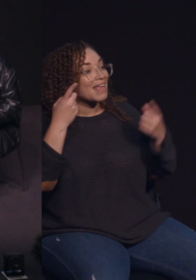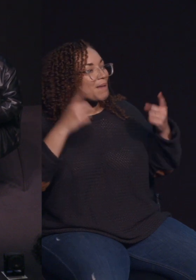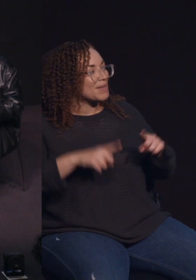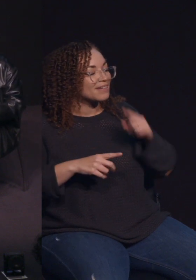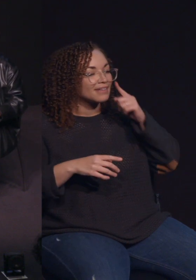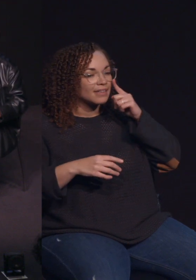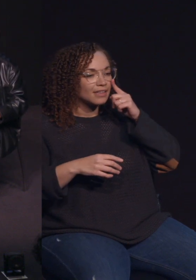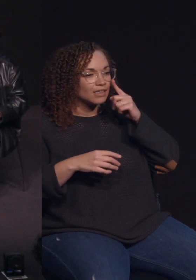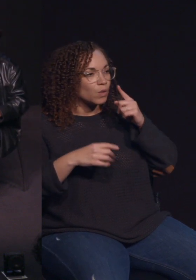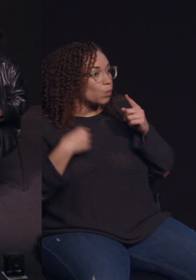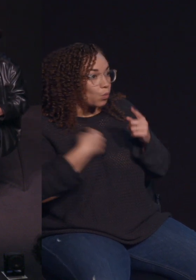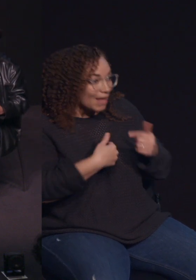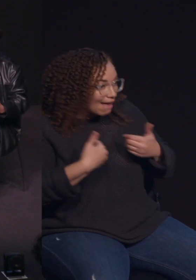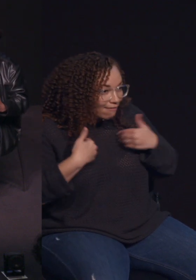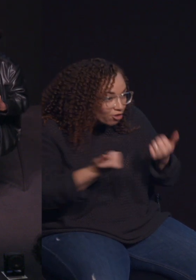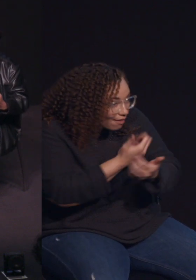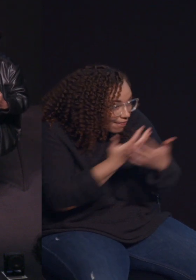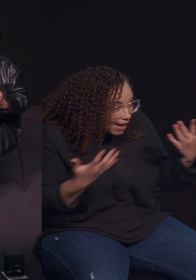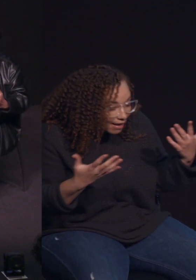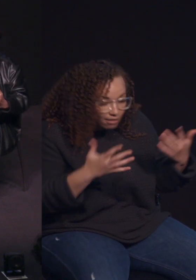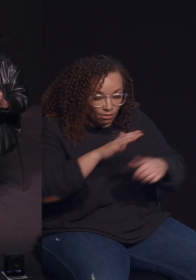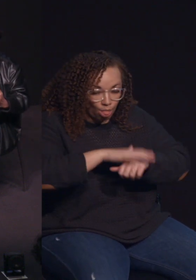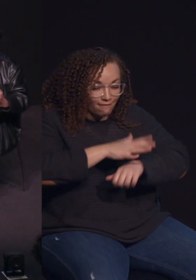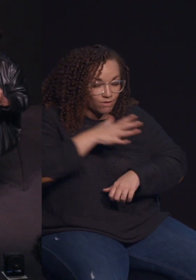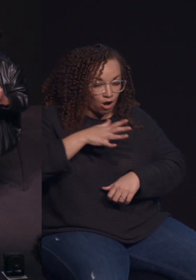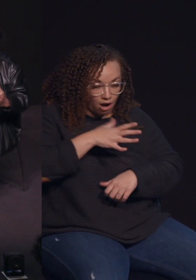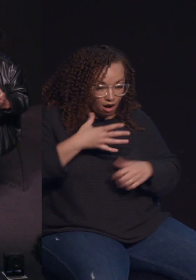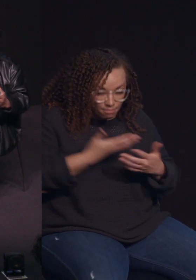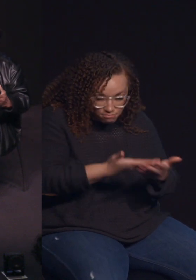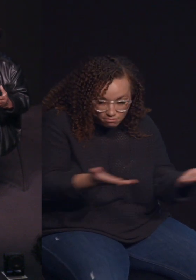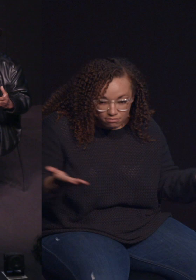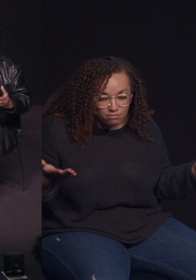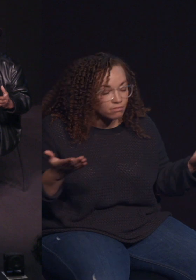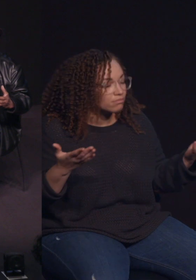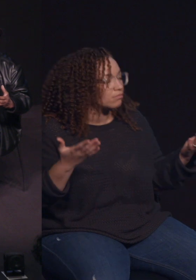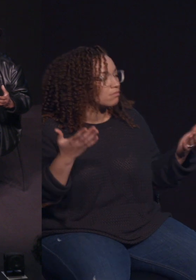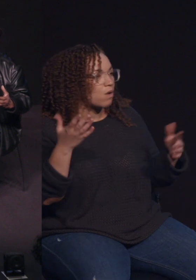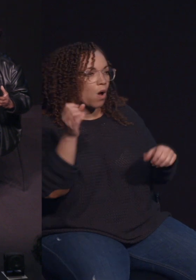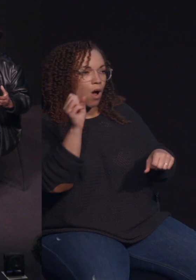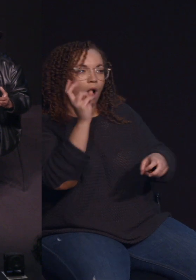We had everything but it was hard work and I enjoyed it.